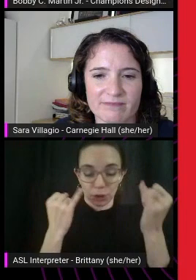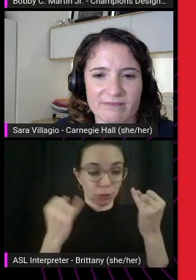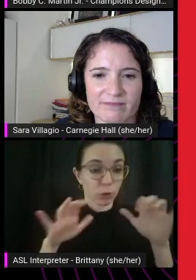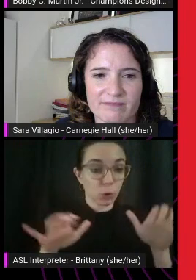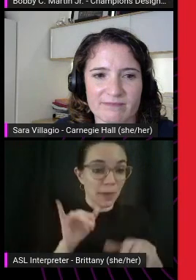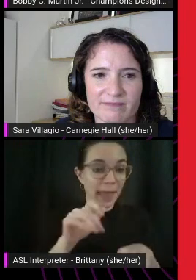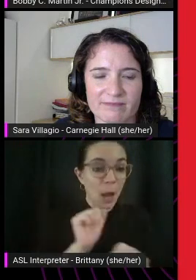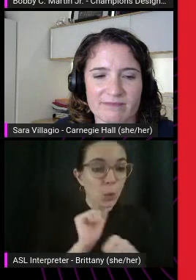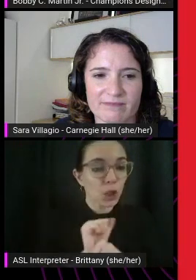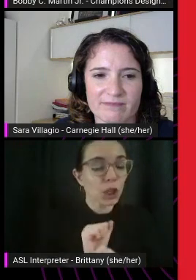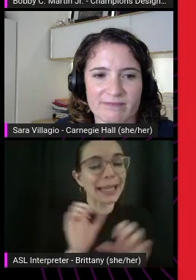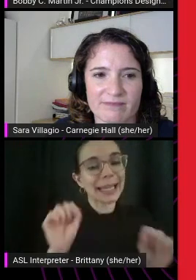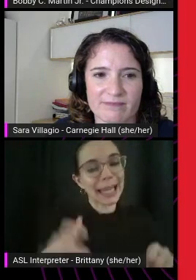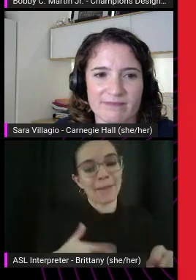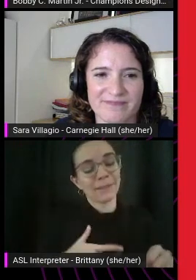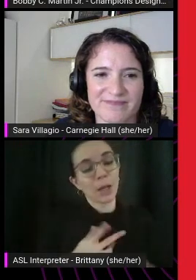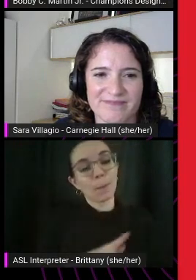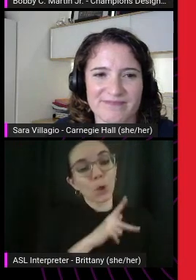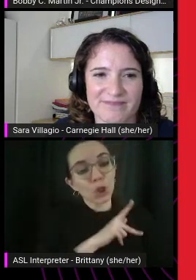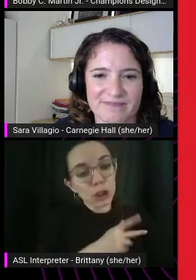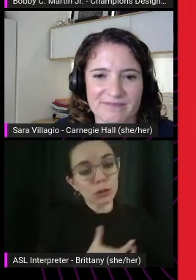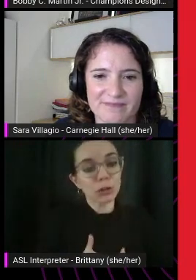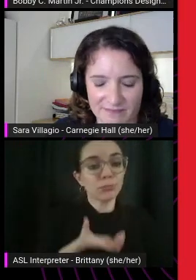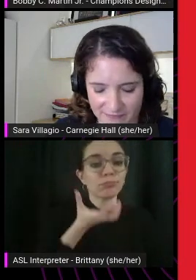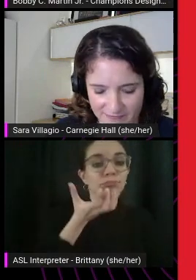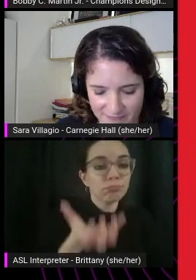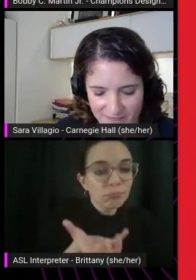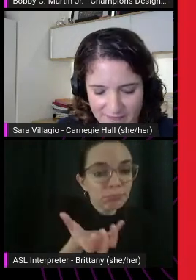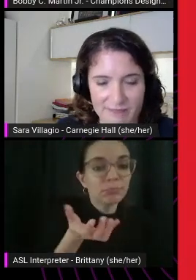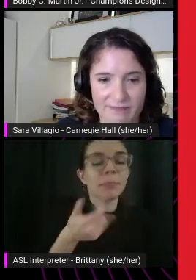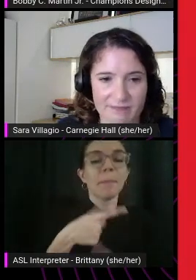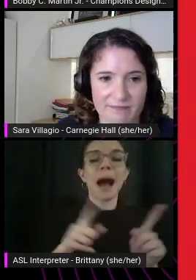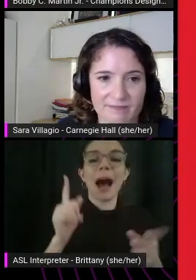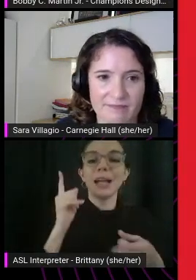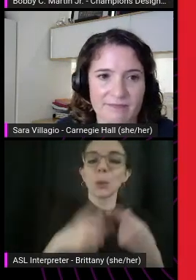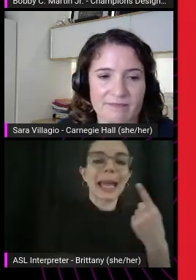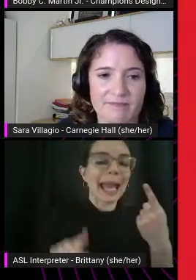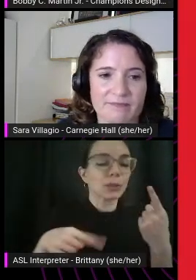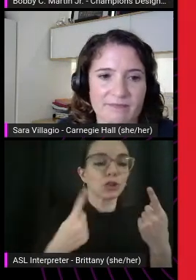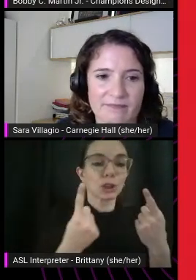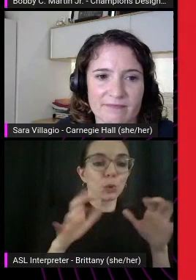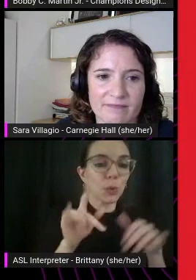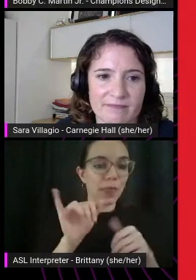You put so much into it. However, you can't just do it without sharing it with the world.